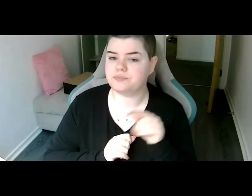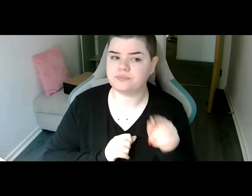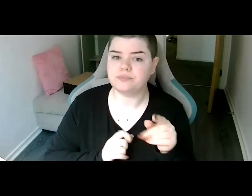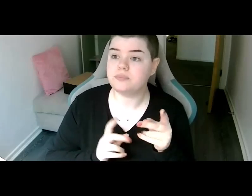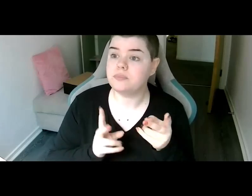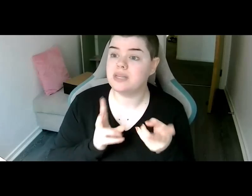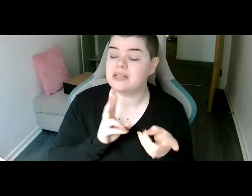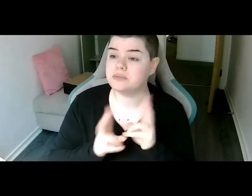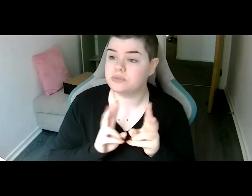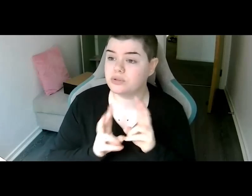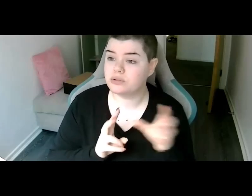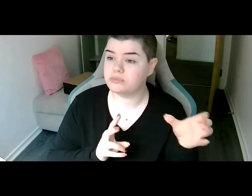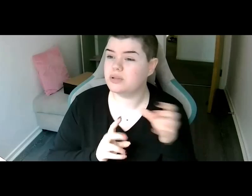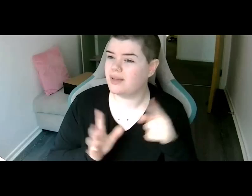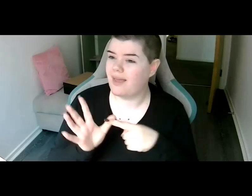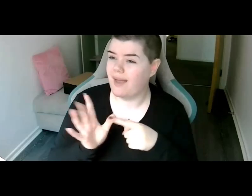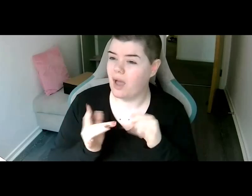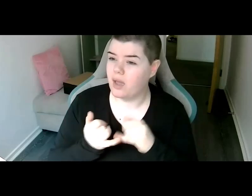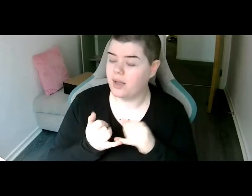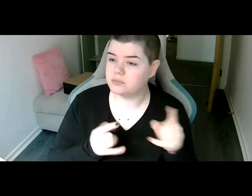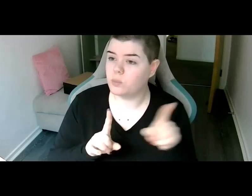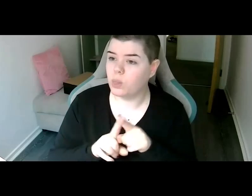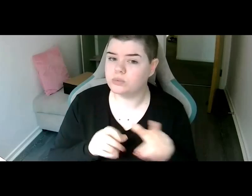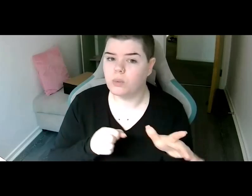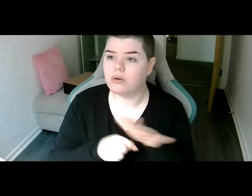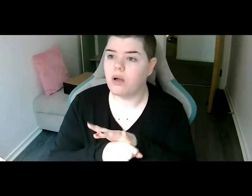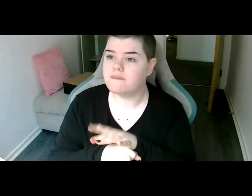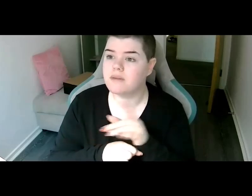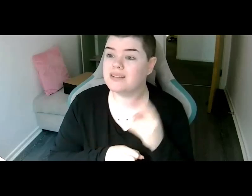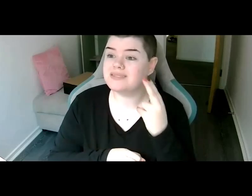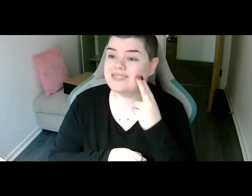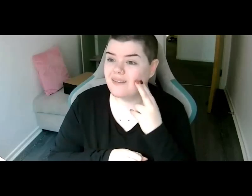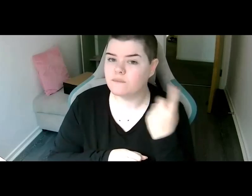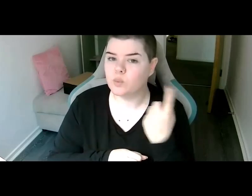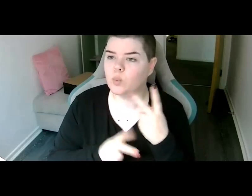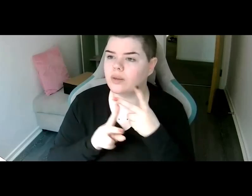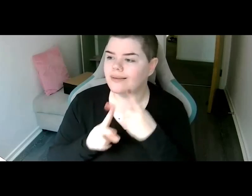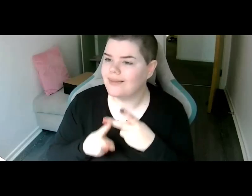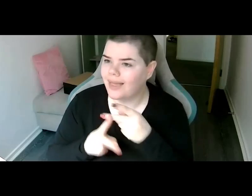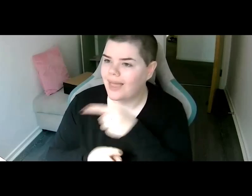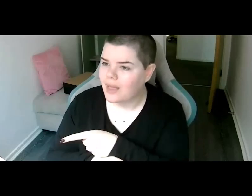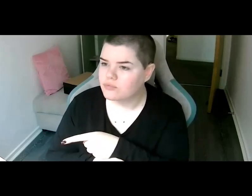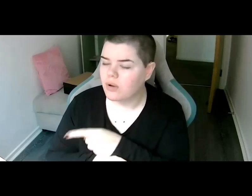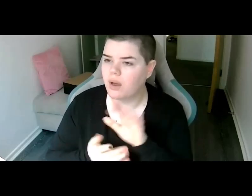The interpreter provision through the AIS actually covers deaf people who are carers for patients.